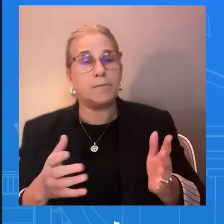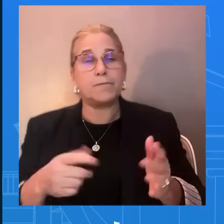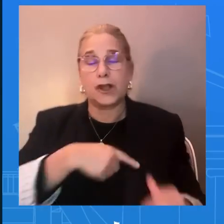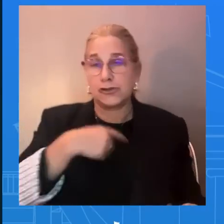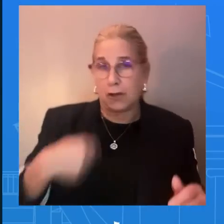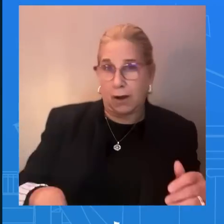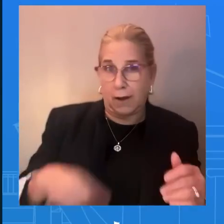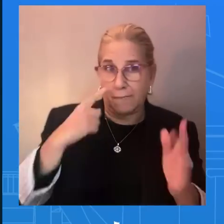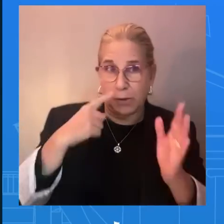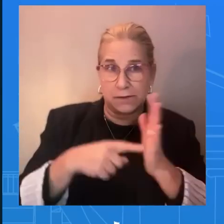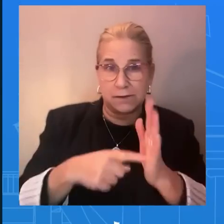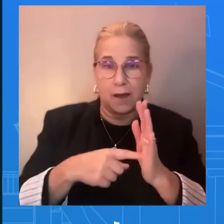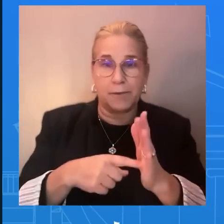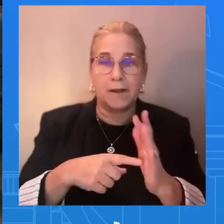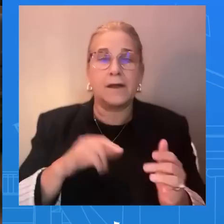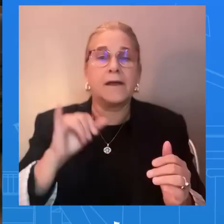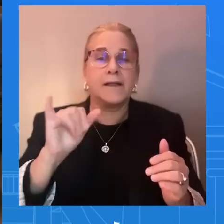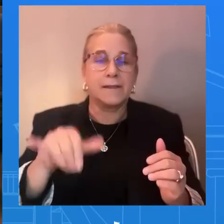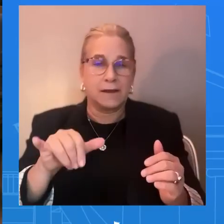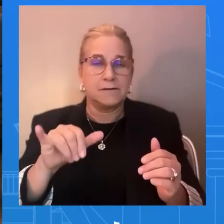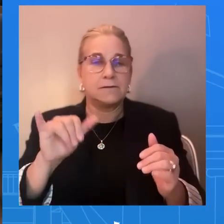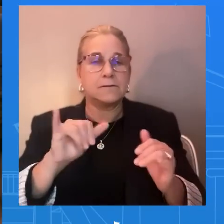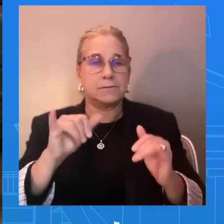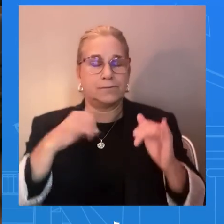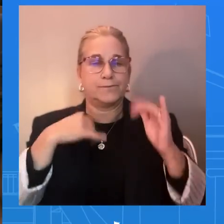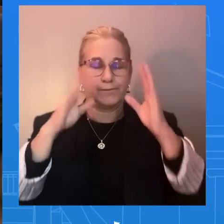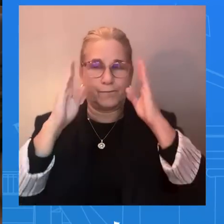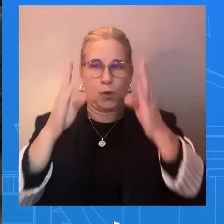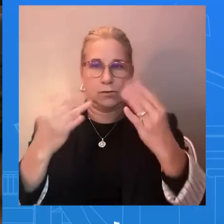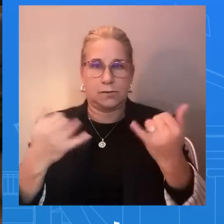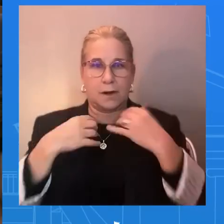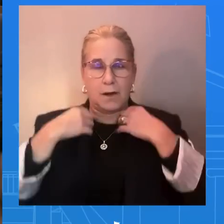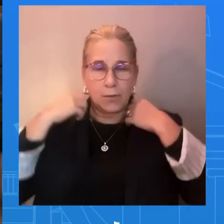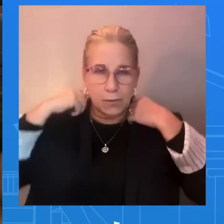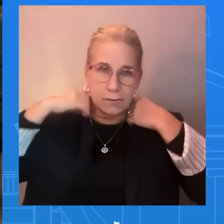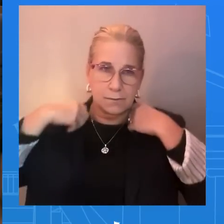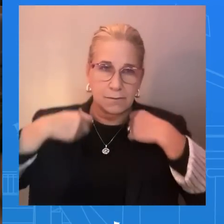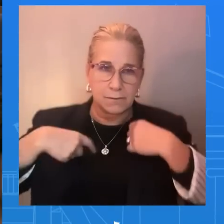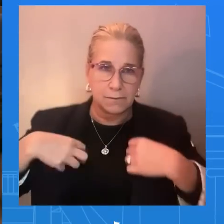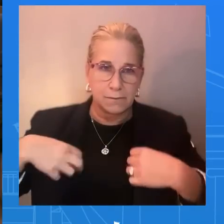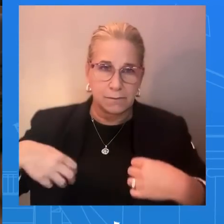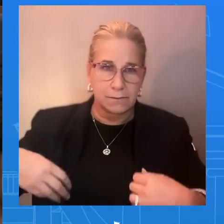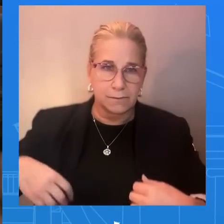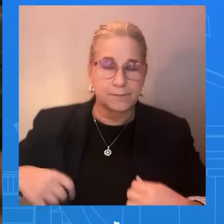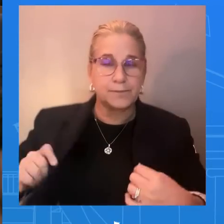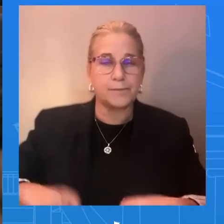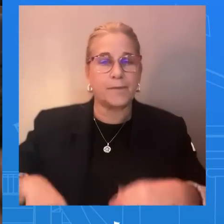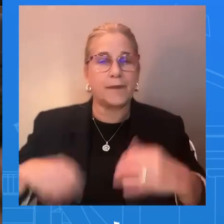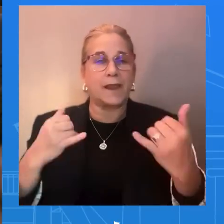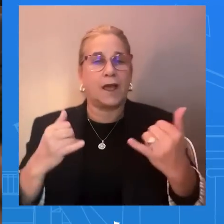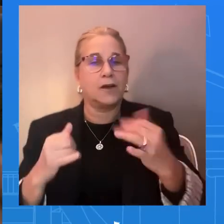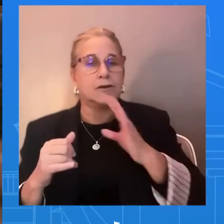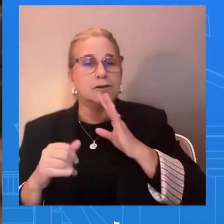The Press: One of the newest members of BRICS is the United Arab Emirates. Ms. Jean-Pierre: Yeah. The Press: And in September -- on September 23rd, the administration signed a deal with them